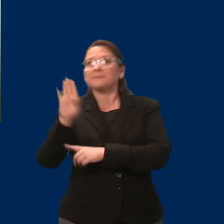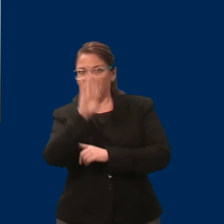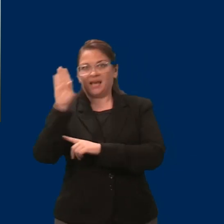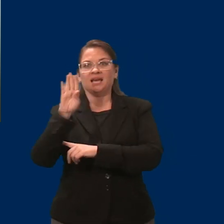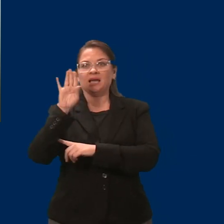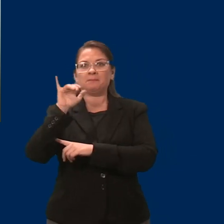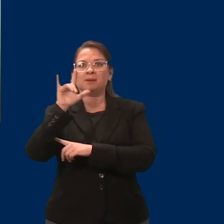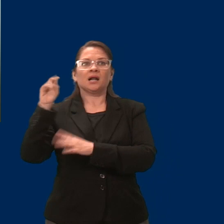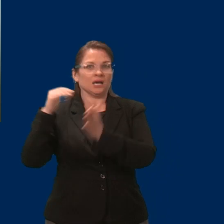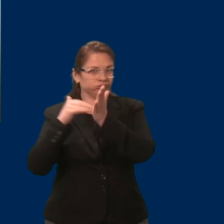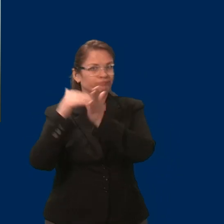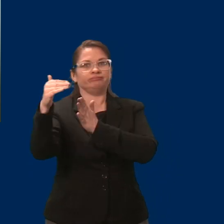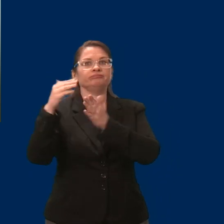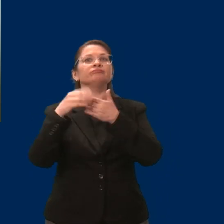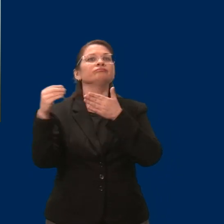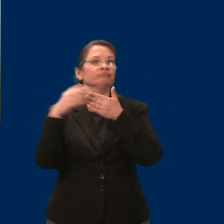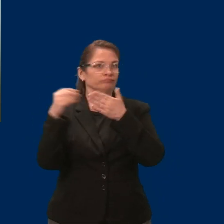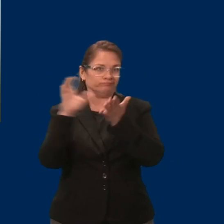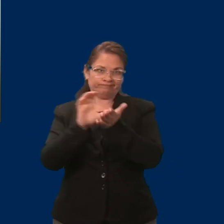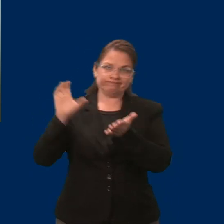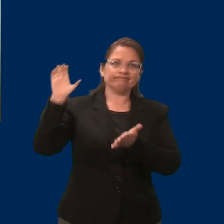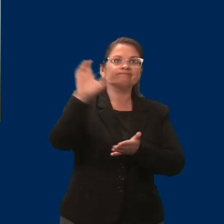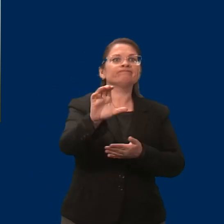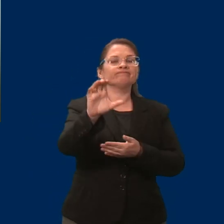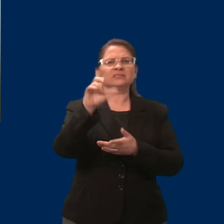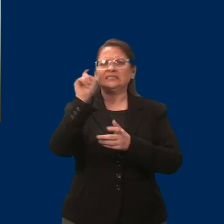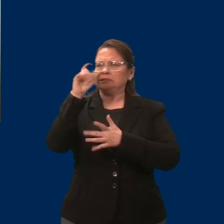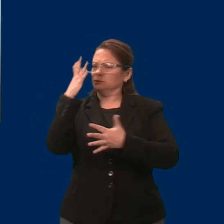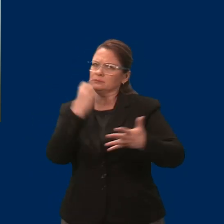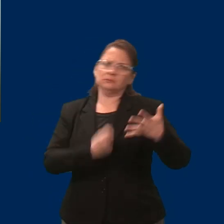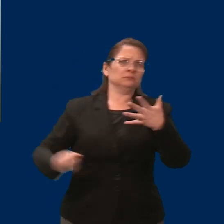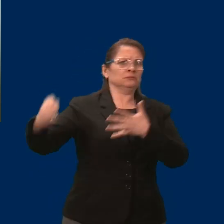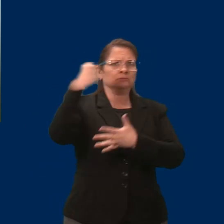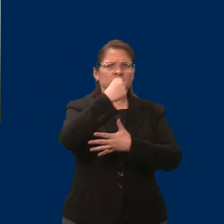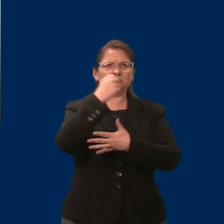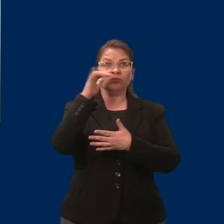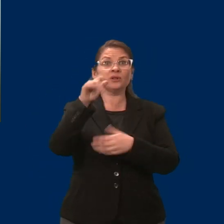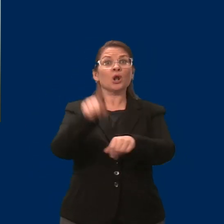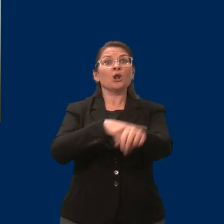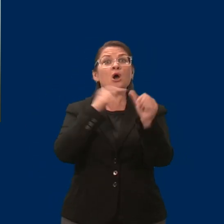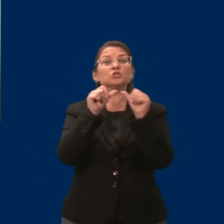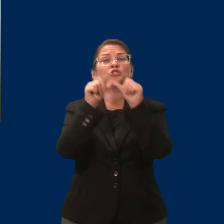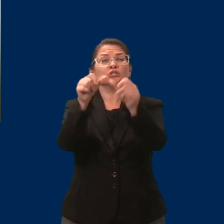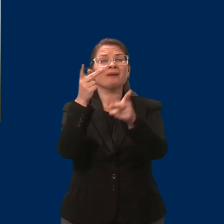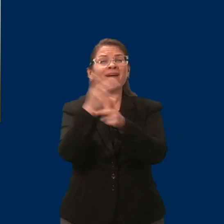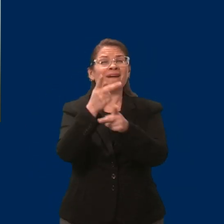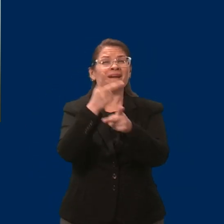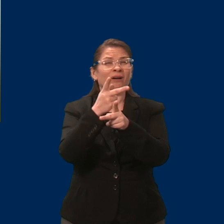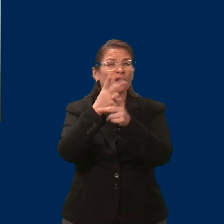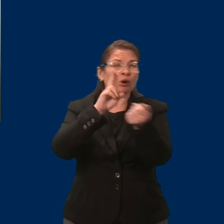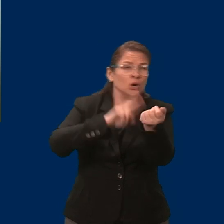be a budget priority to address those long-term care workforce needs.